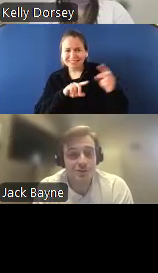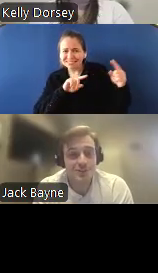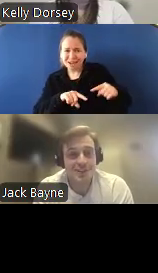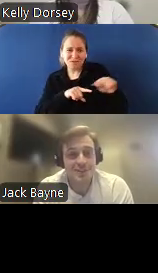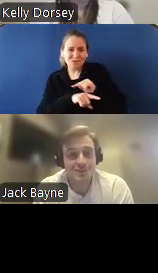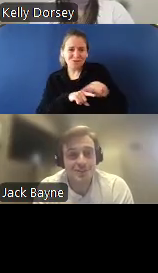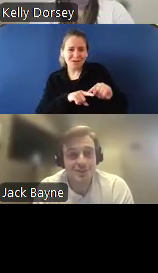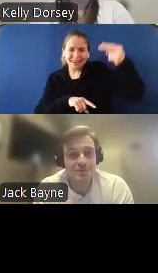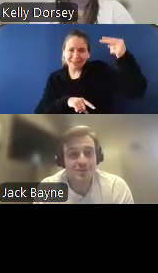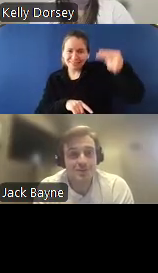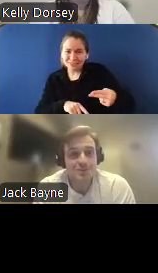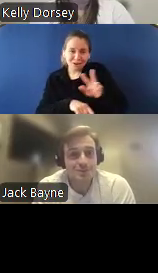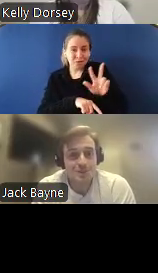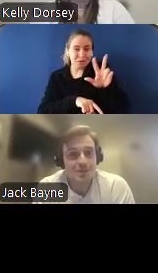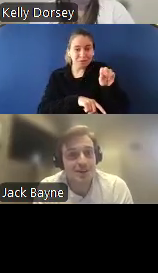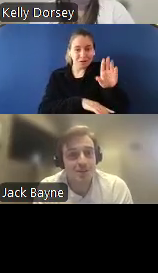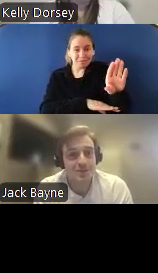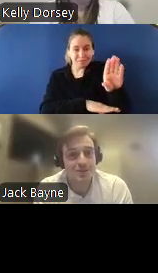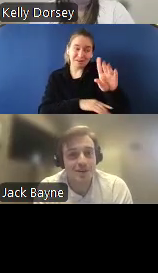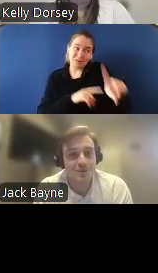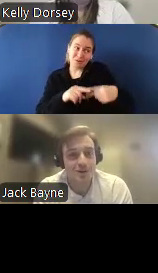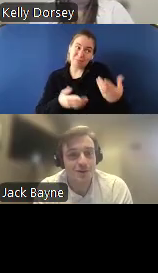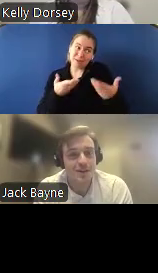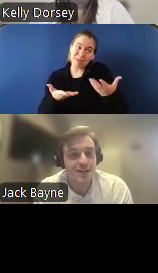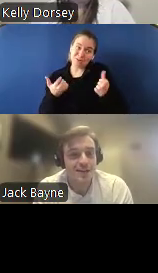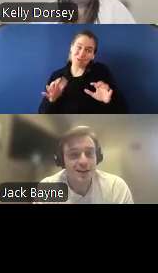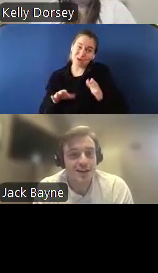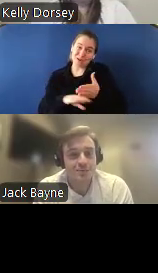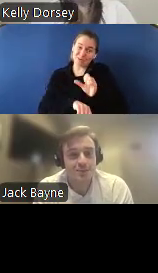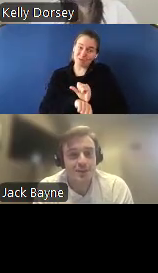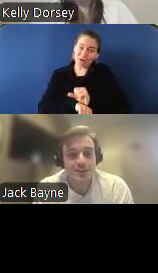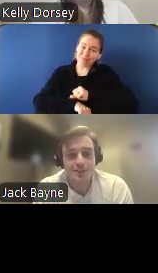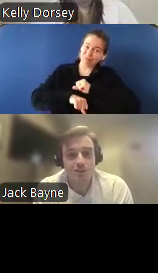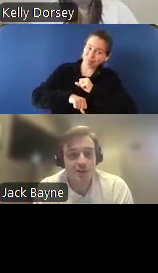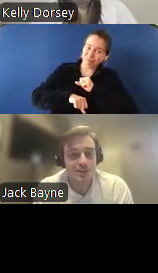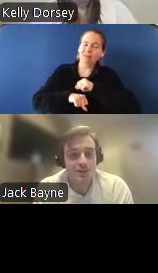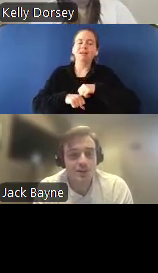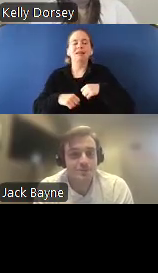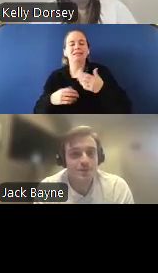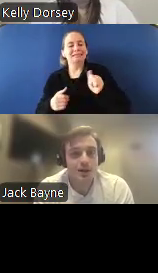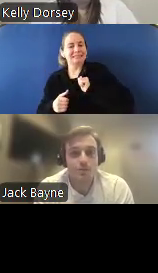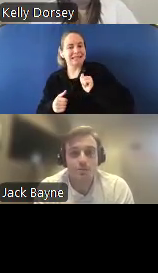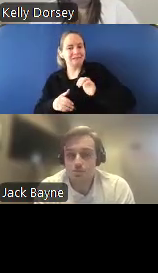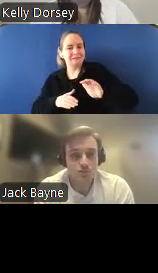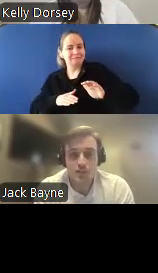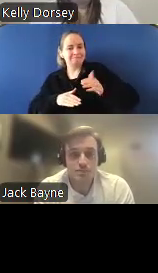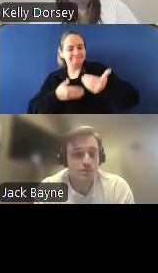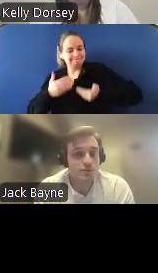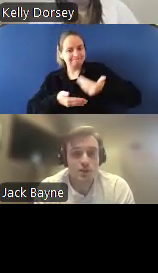Thursday at 3:30 pm when you might not want to after work. And then self-paced learning, didn't